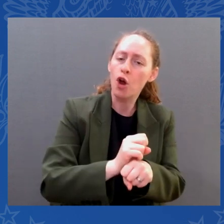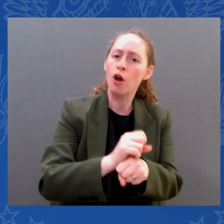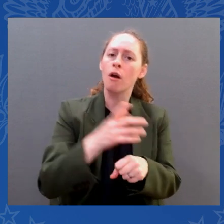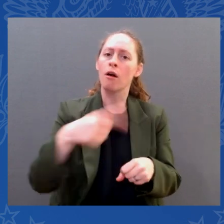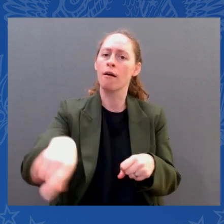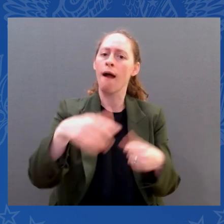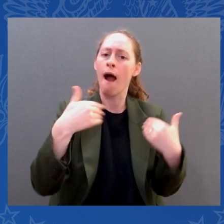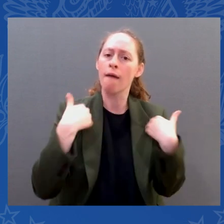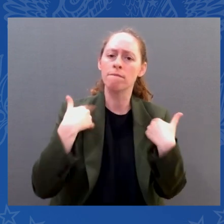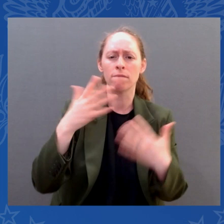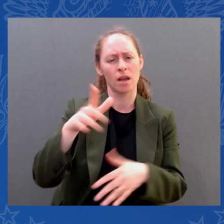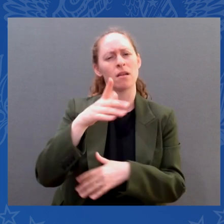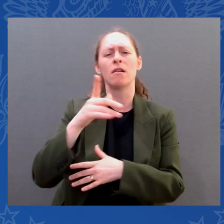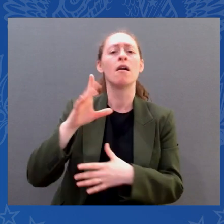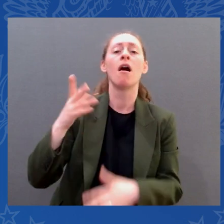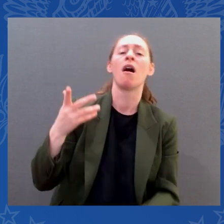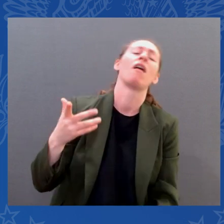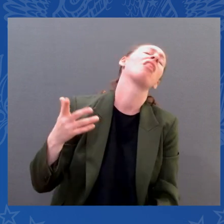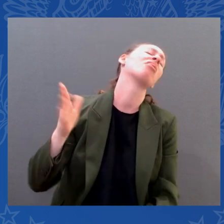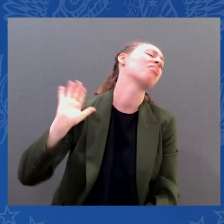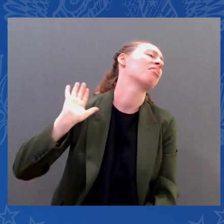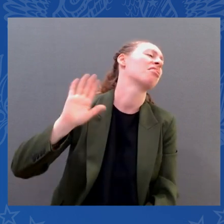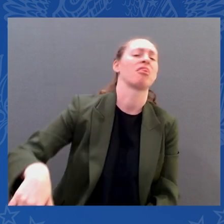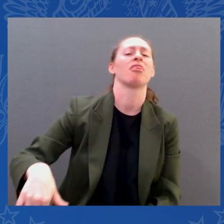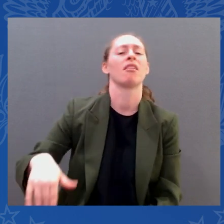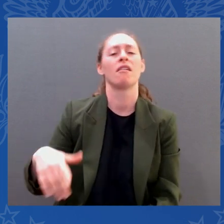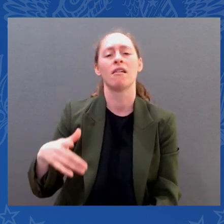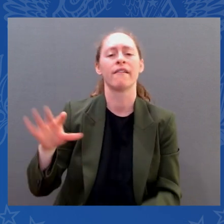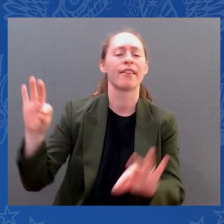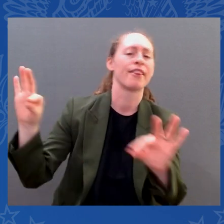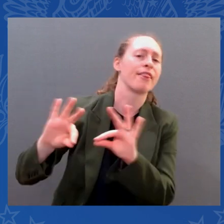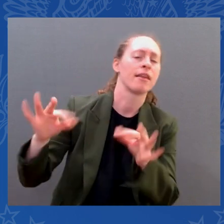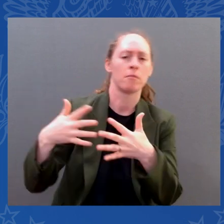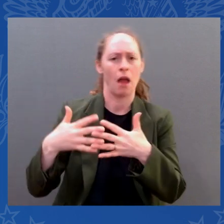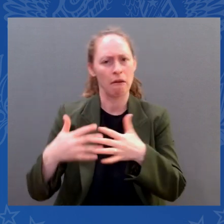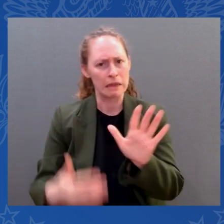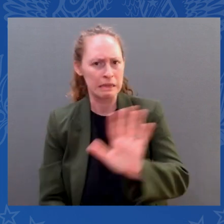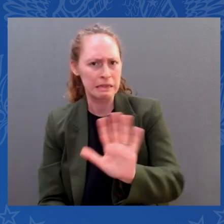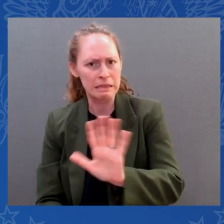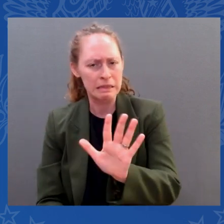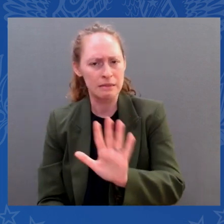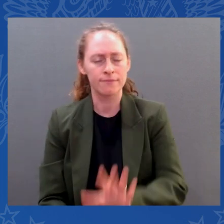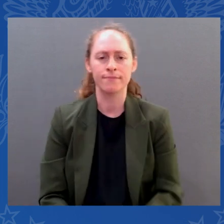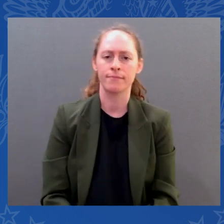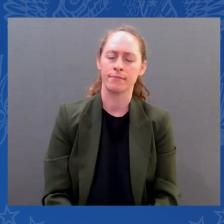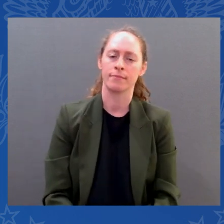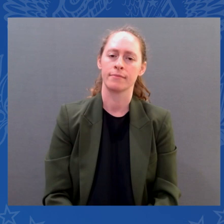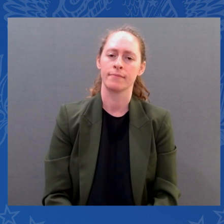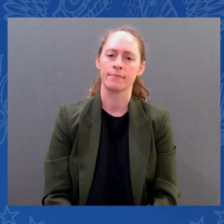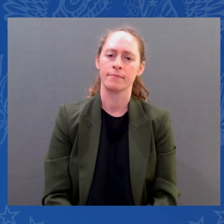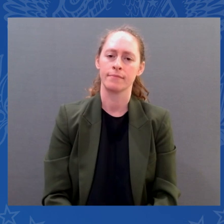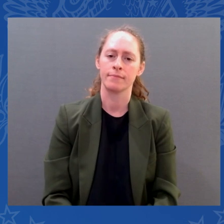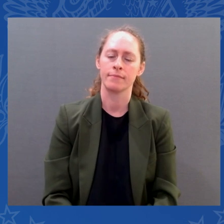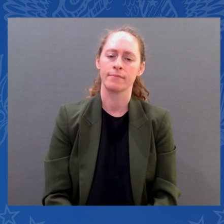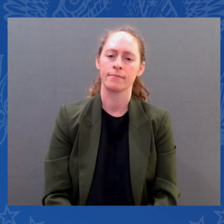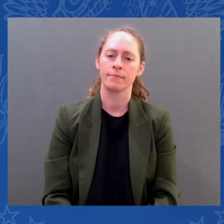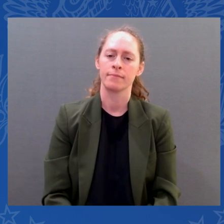Remember, never dishonor your family. And if you must give your life, do it with honor." End of quote.